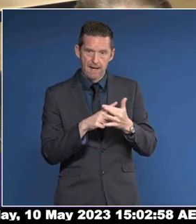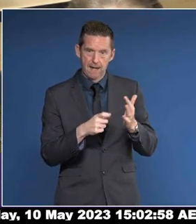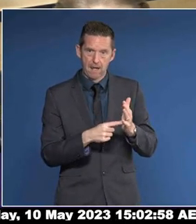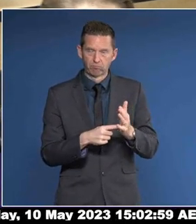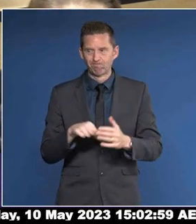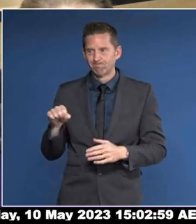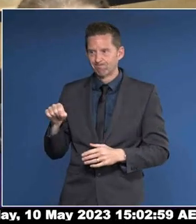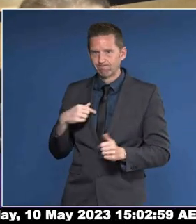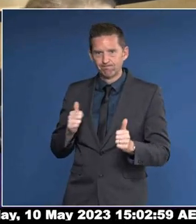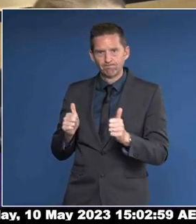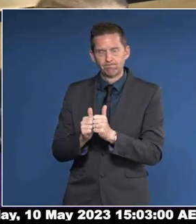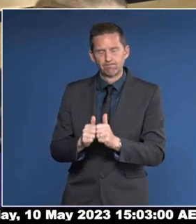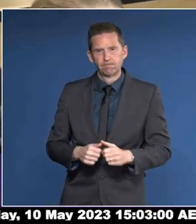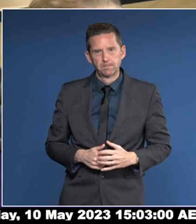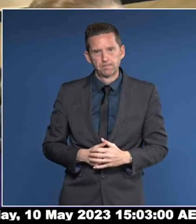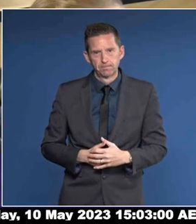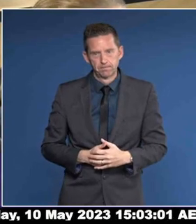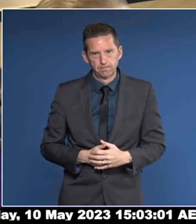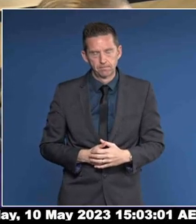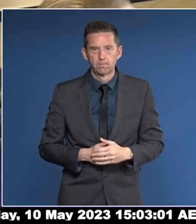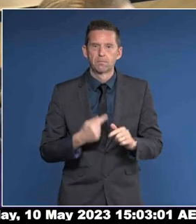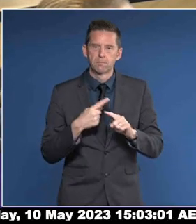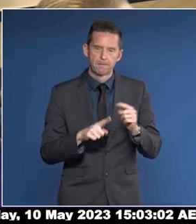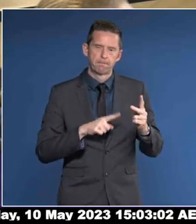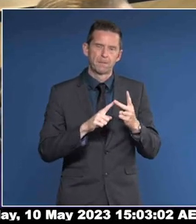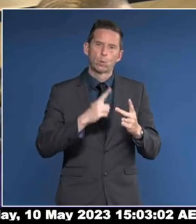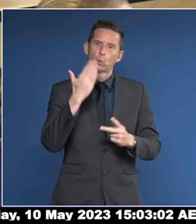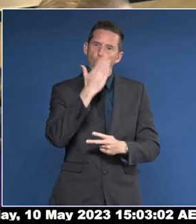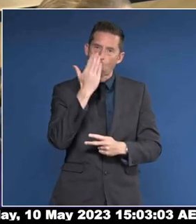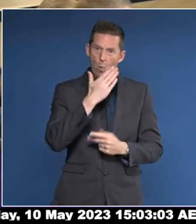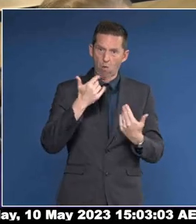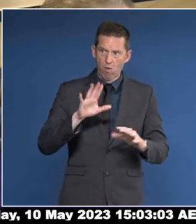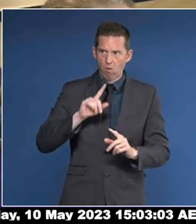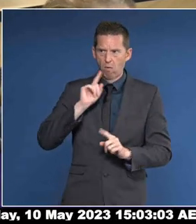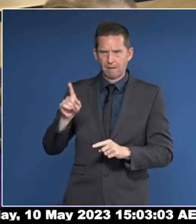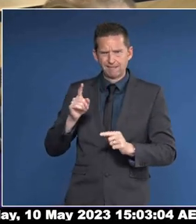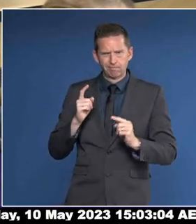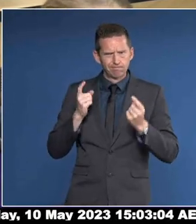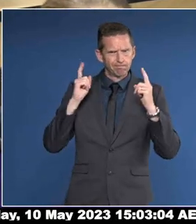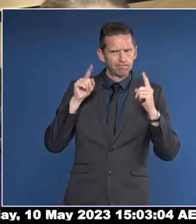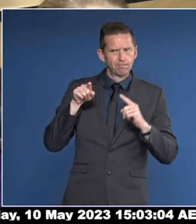The fact that the school expressed a concern that Paul Barrett may be minimising